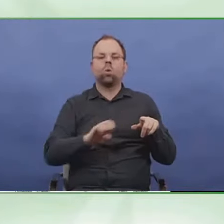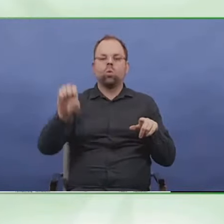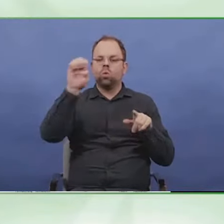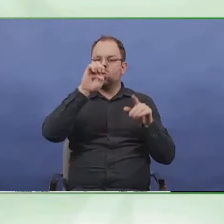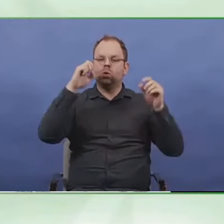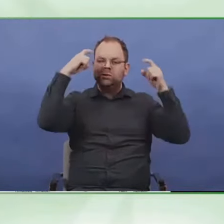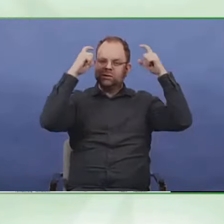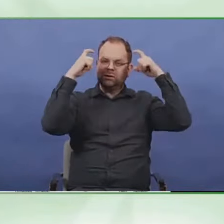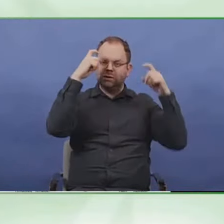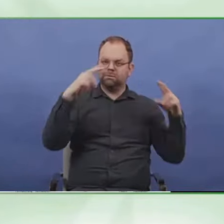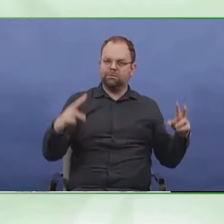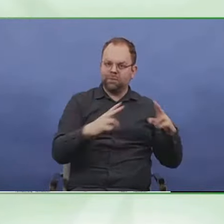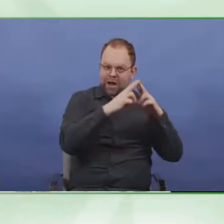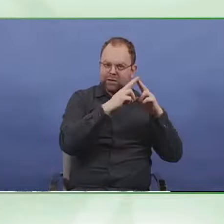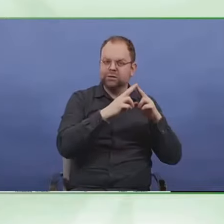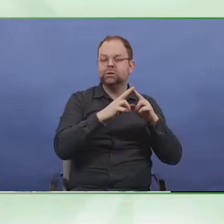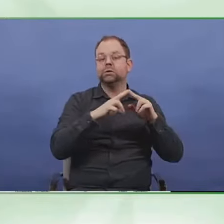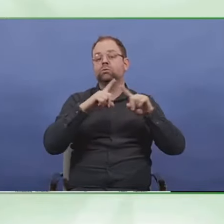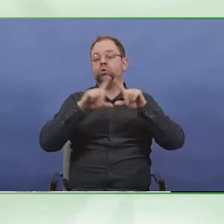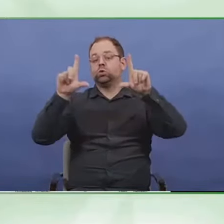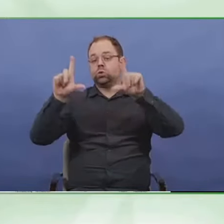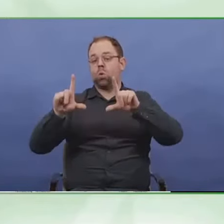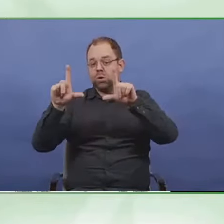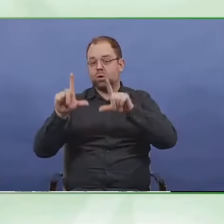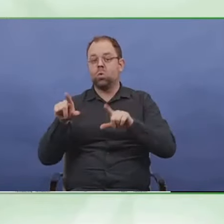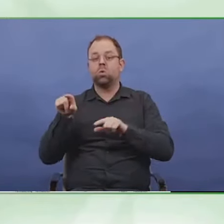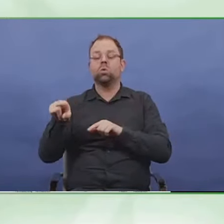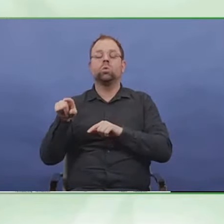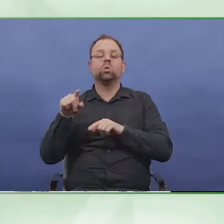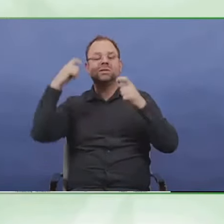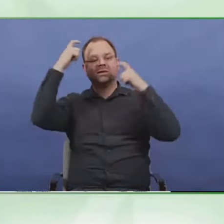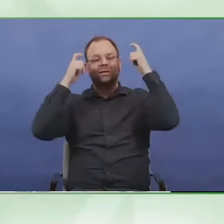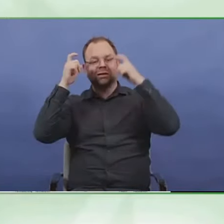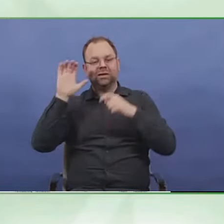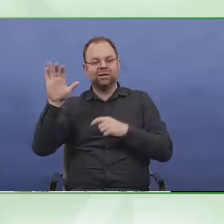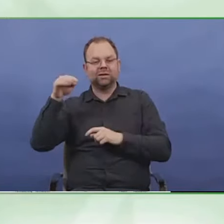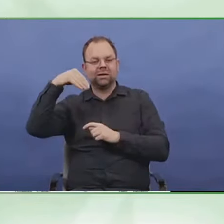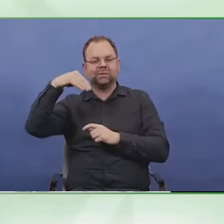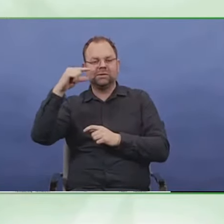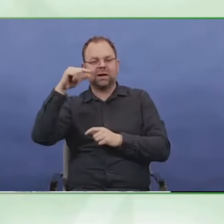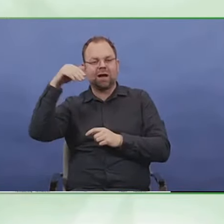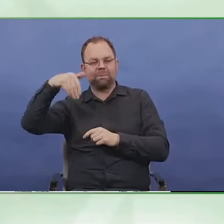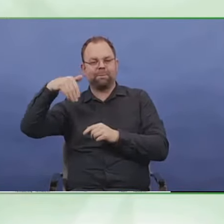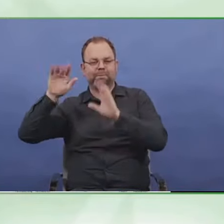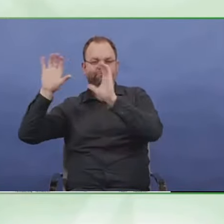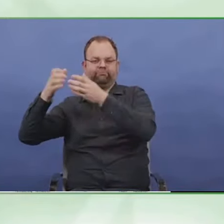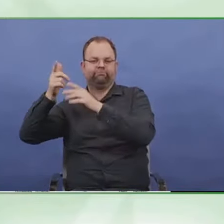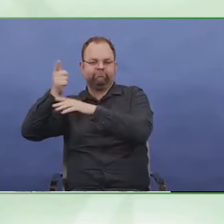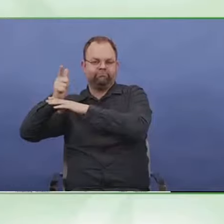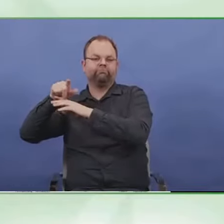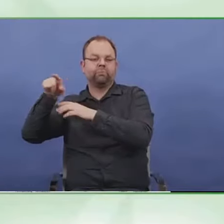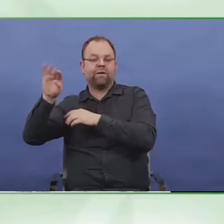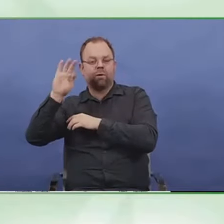experience with these massive projects into the approach of working with corporations.